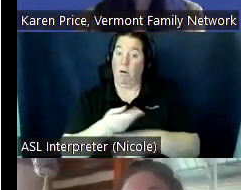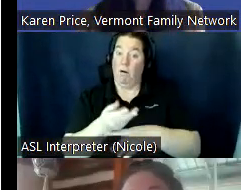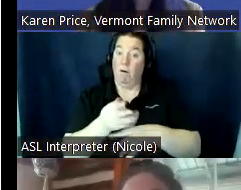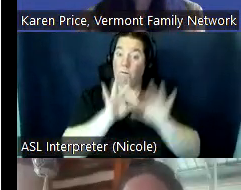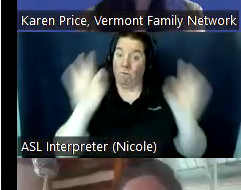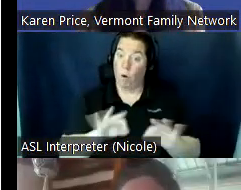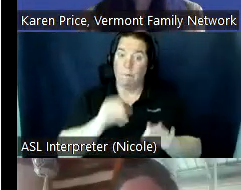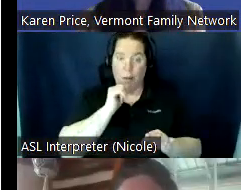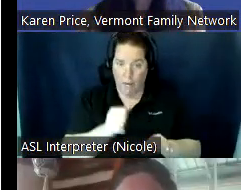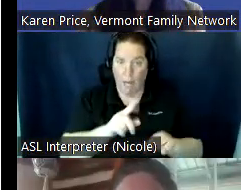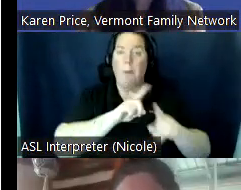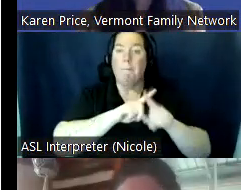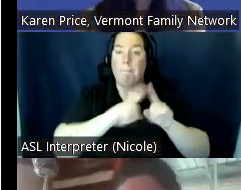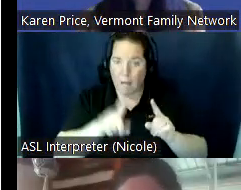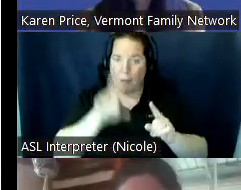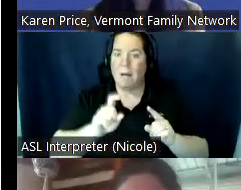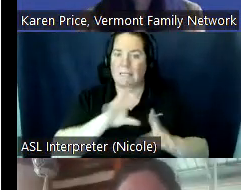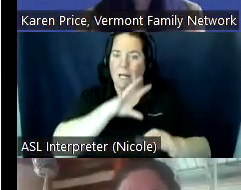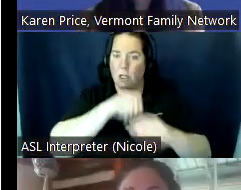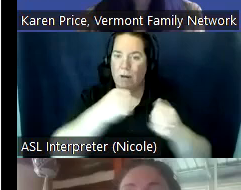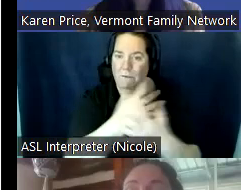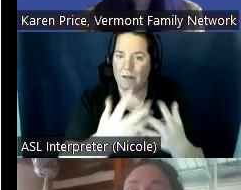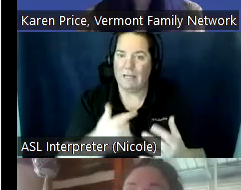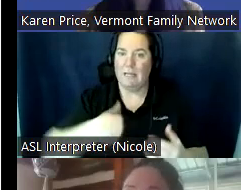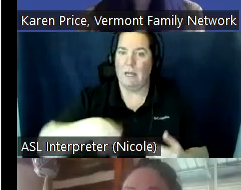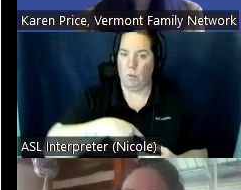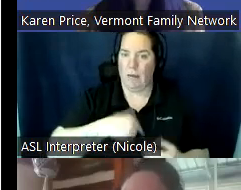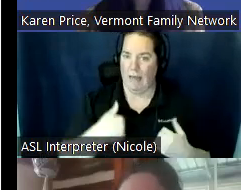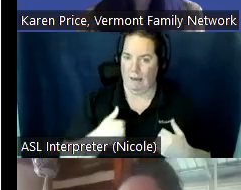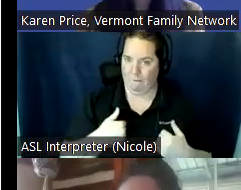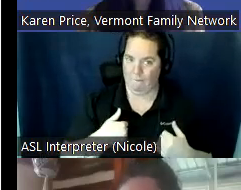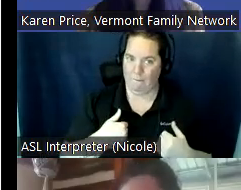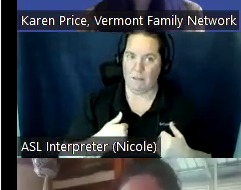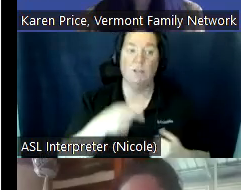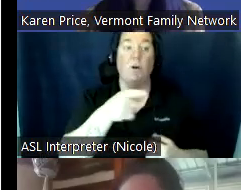include all the information that our forms hold. We're looking at Section 2 of this form, which is